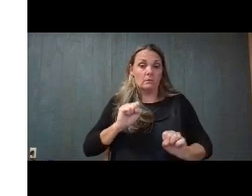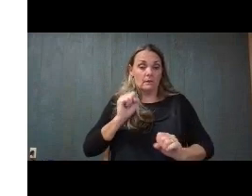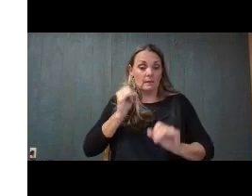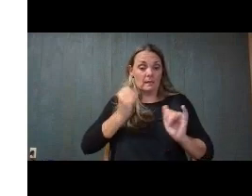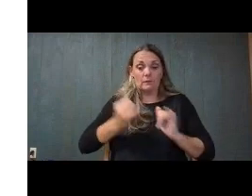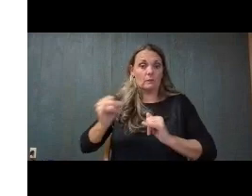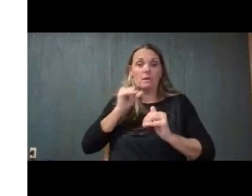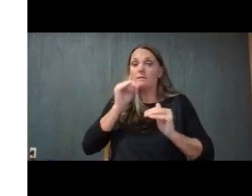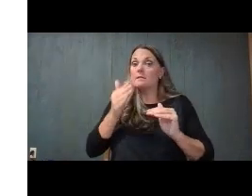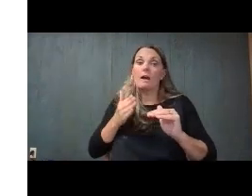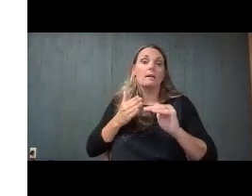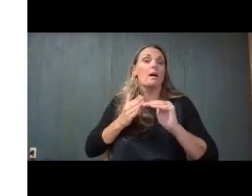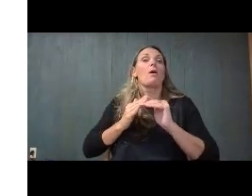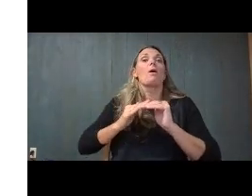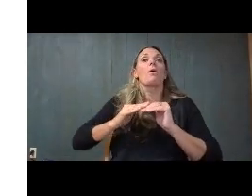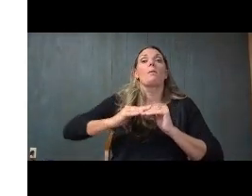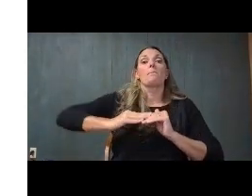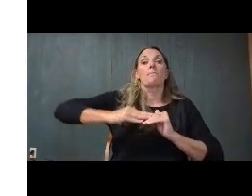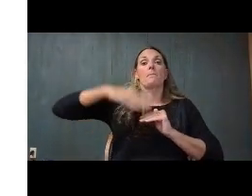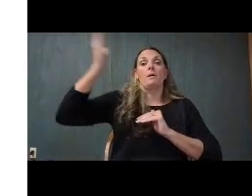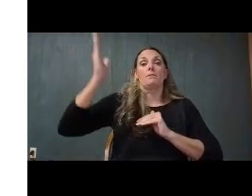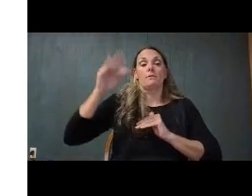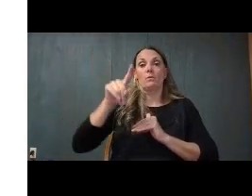a caseload size of 120.